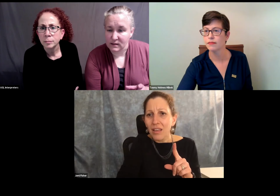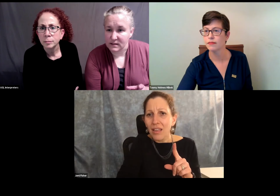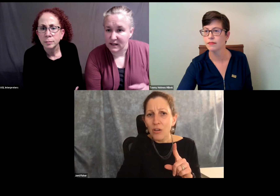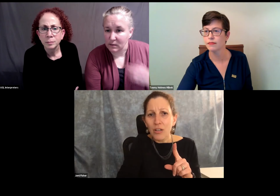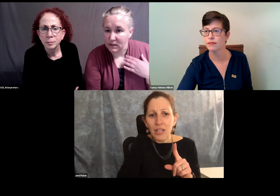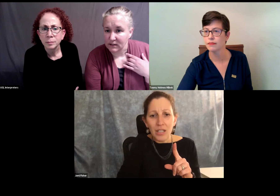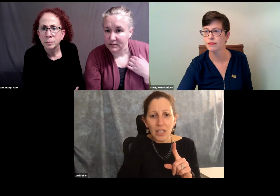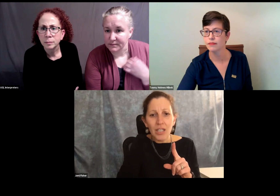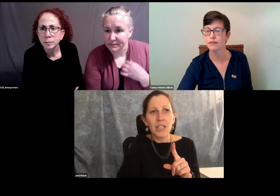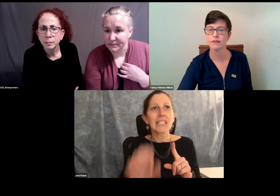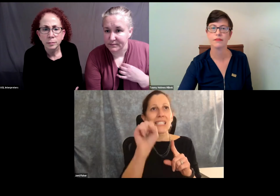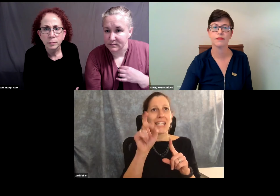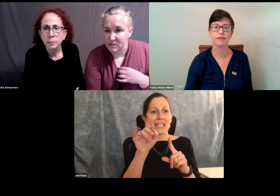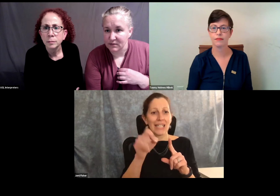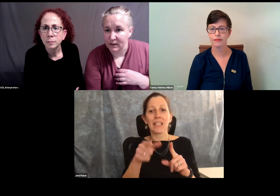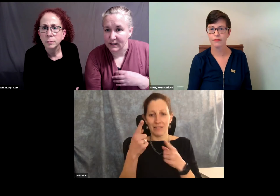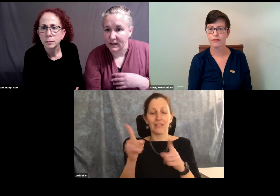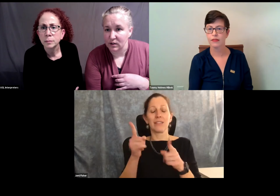See, I believe, see if we can get you.